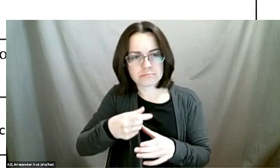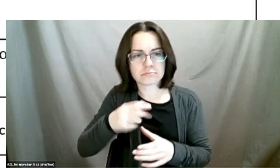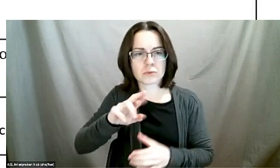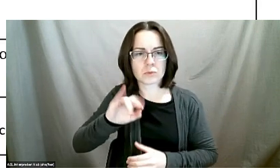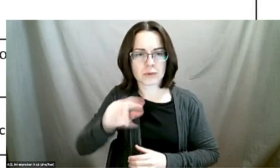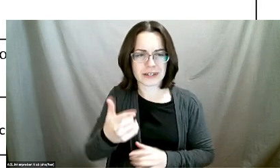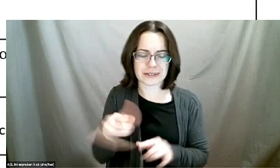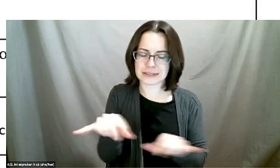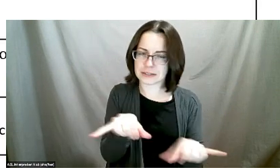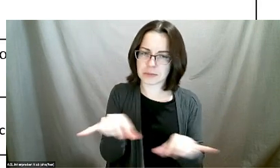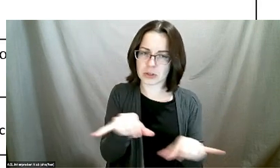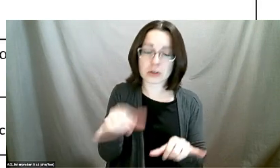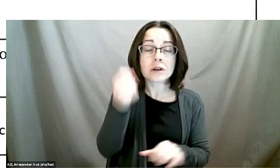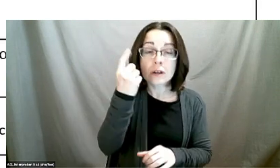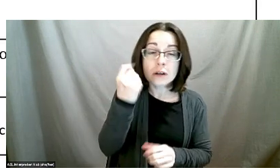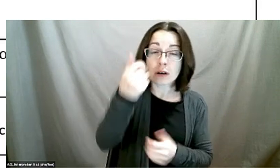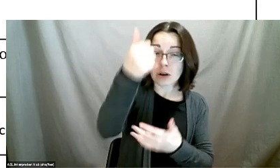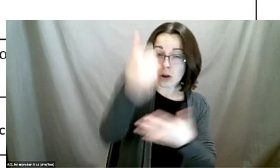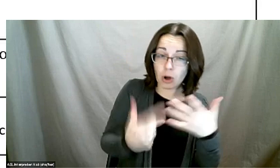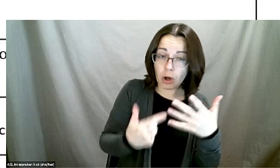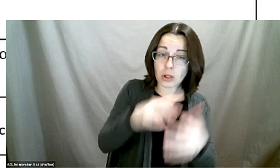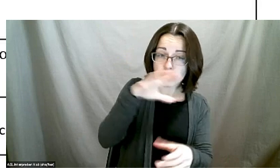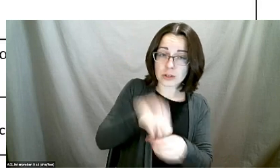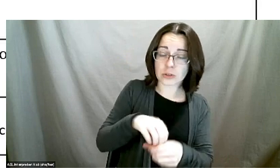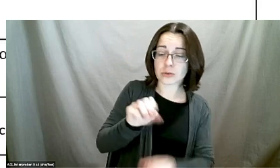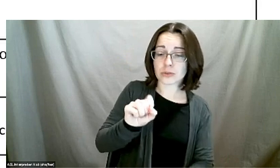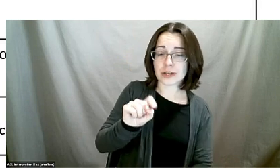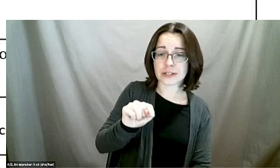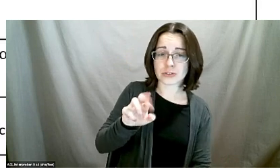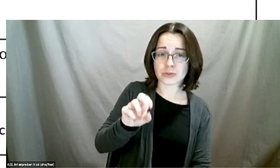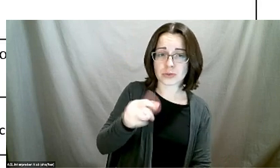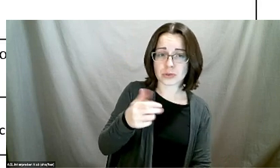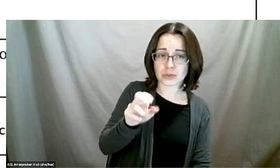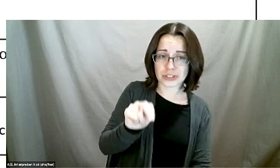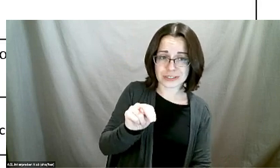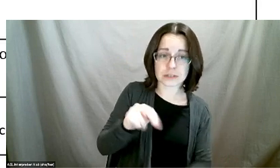We have to really think about for risk for VTE,